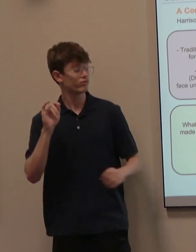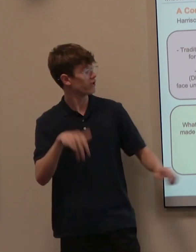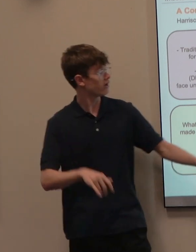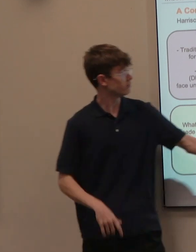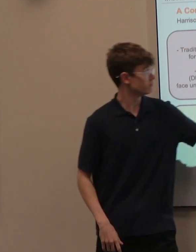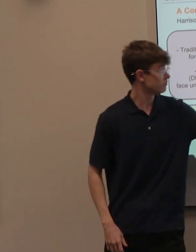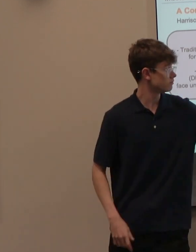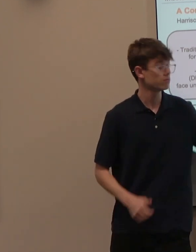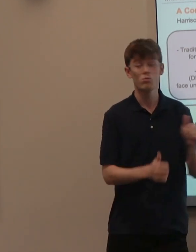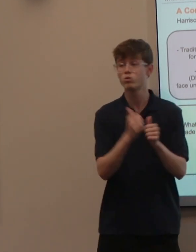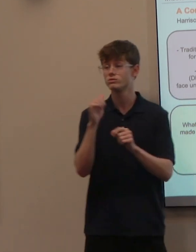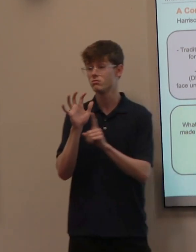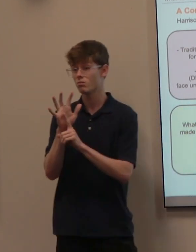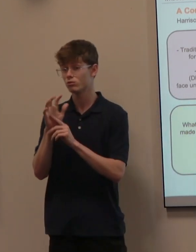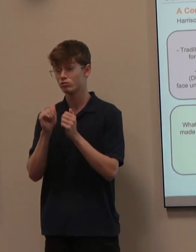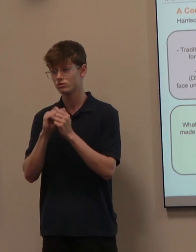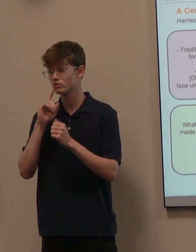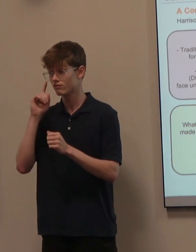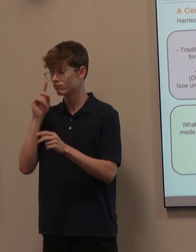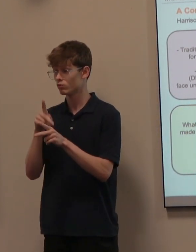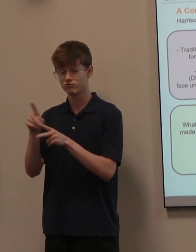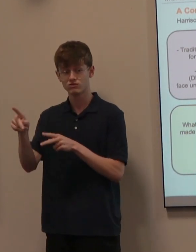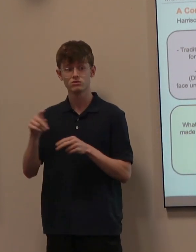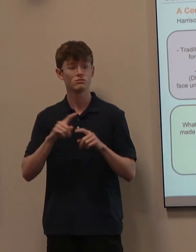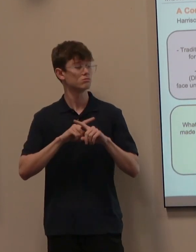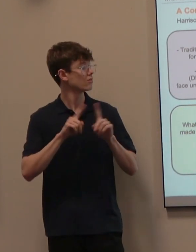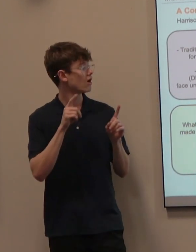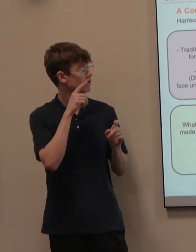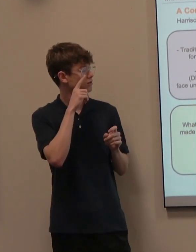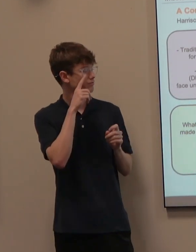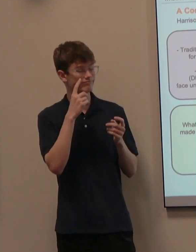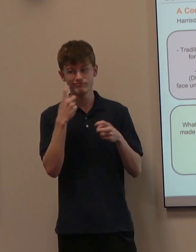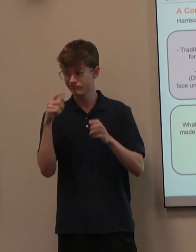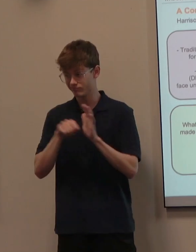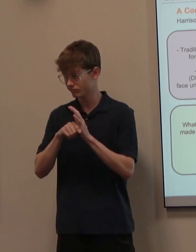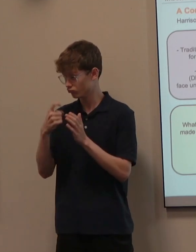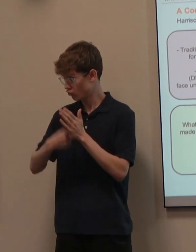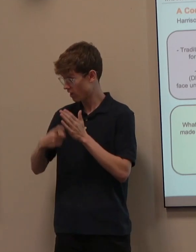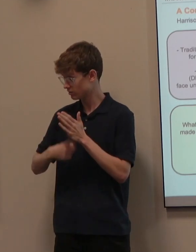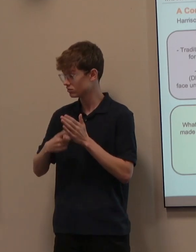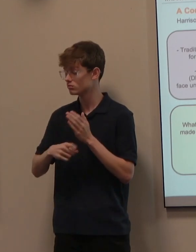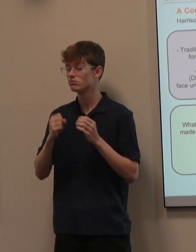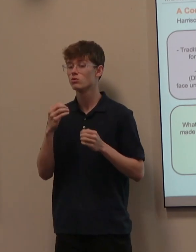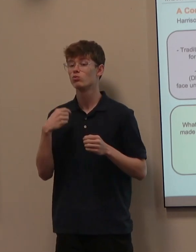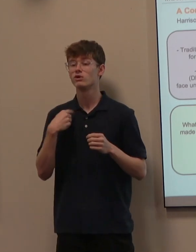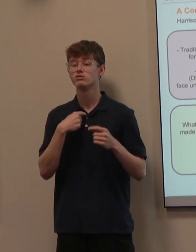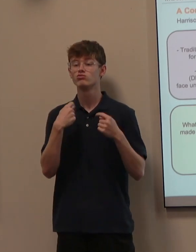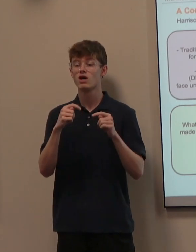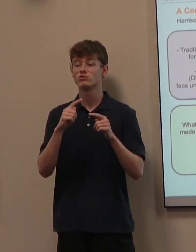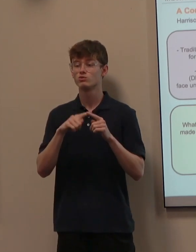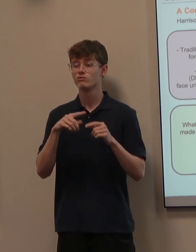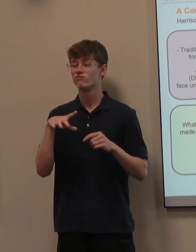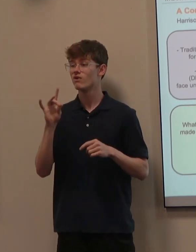Right now, we have found that the EKO Core 500 is the most popular with deaf professionals, but one major disadvantage is the price.